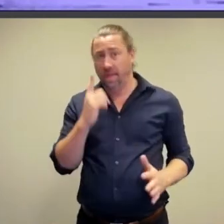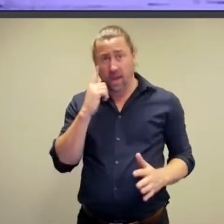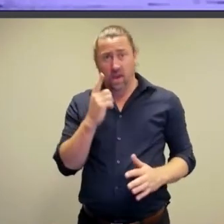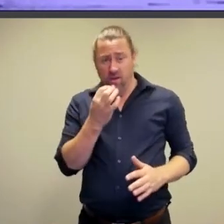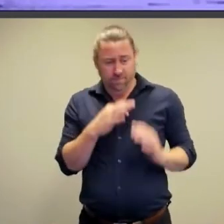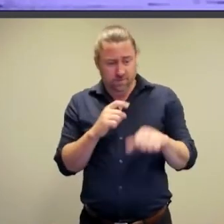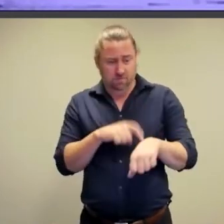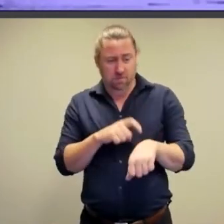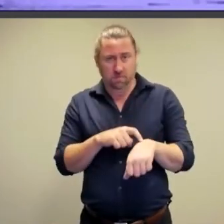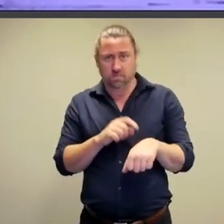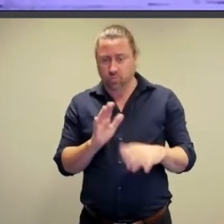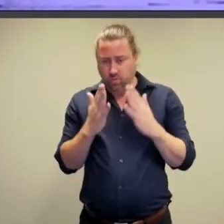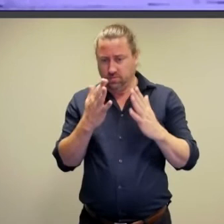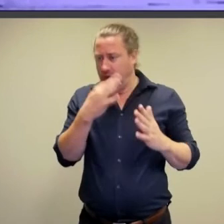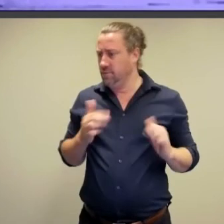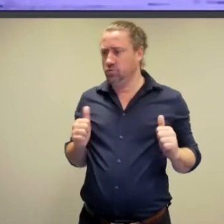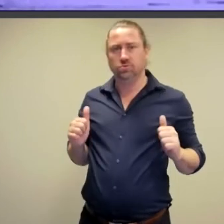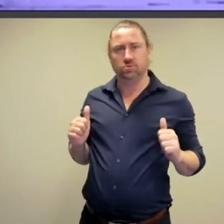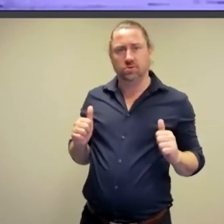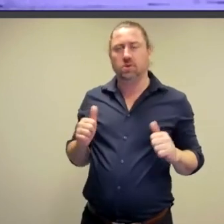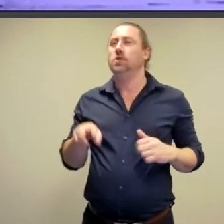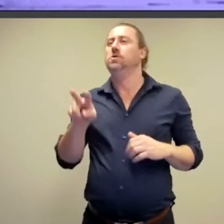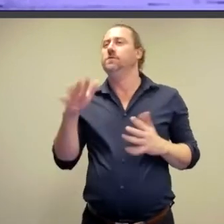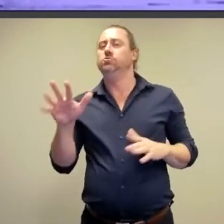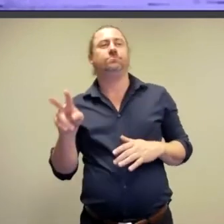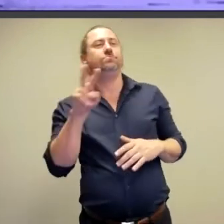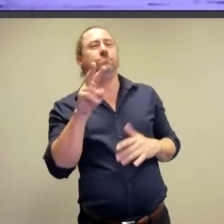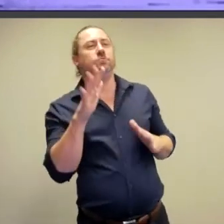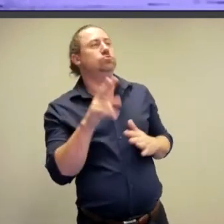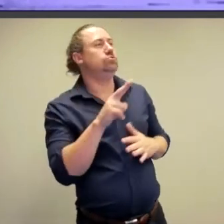It's quite surprising how little we spend with